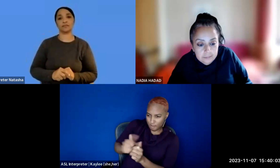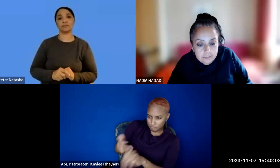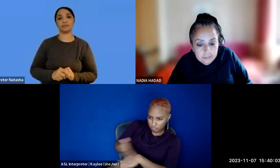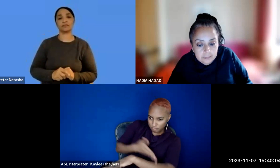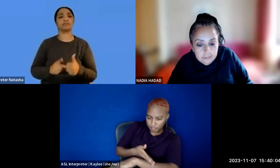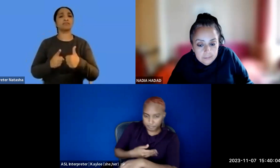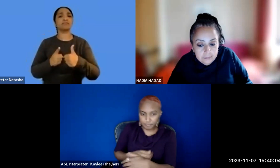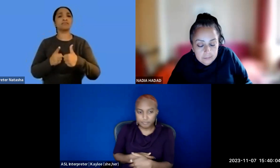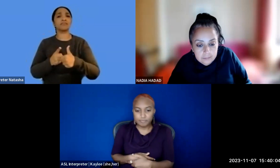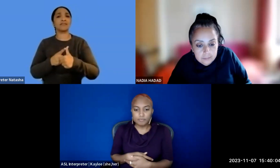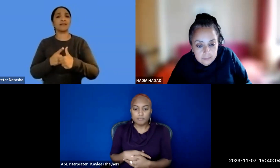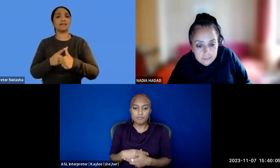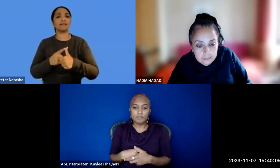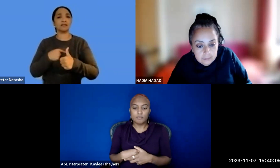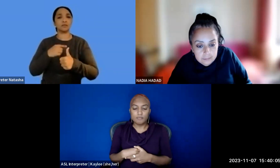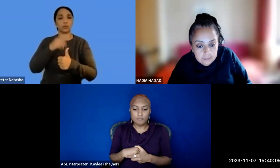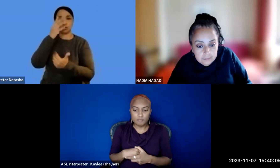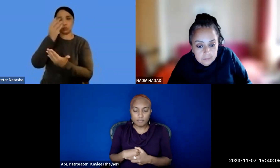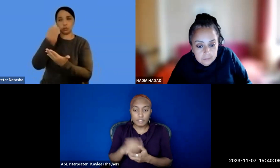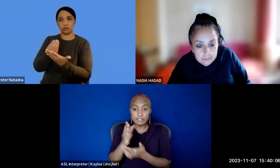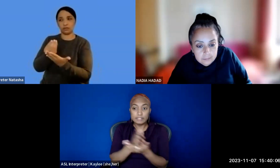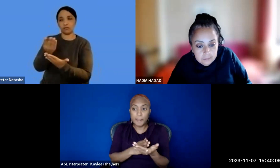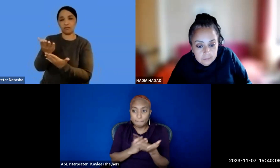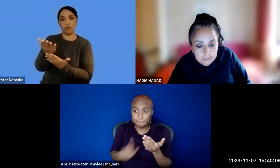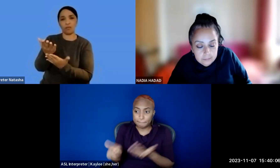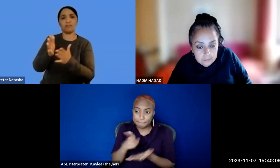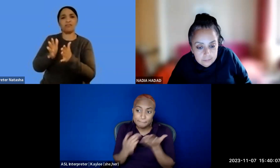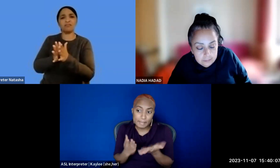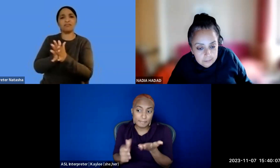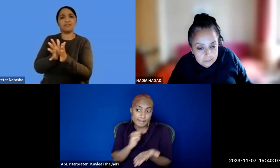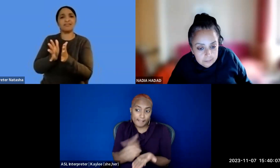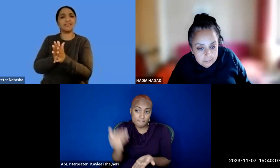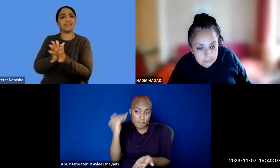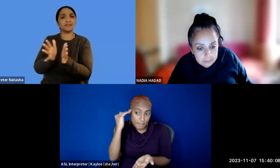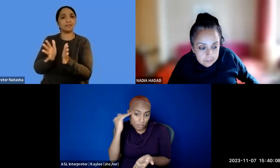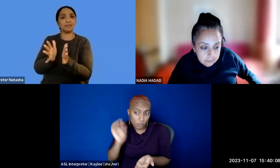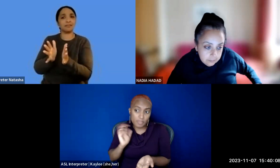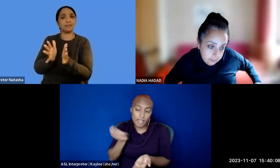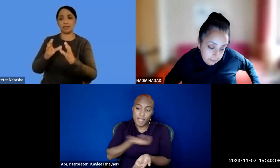that might not be familiar with the delegations, what they are.